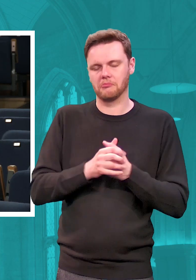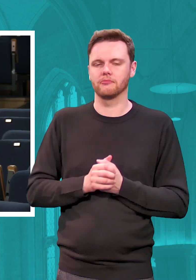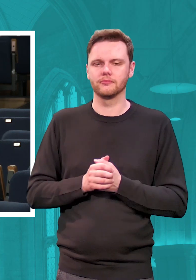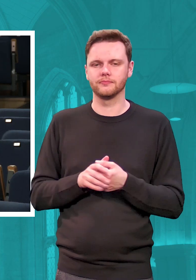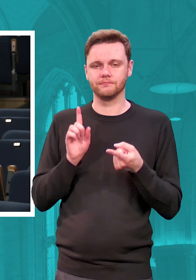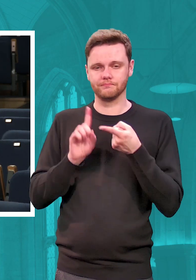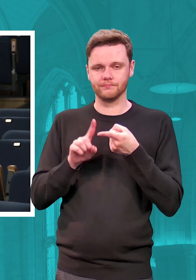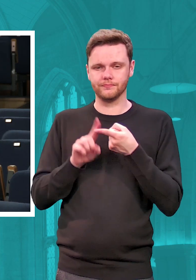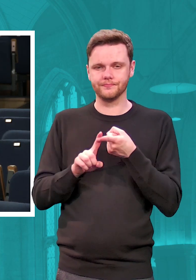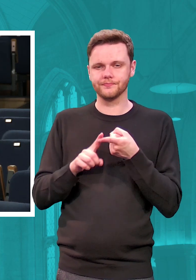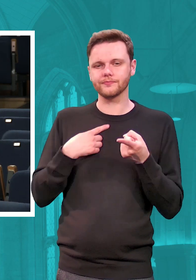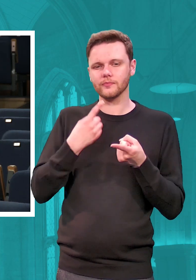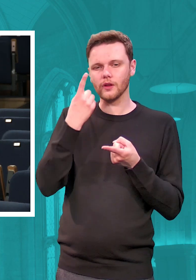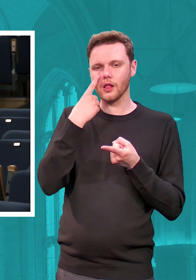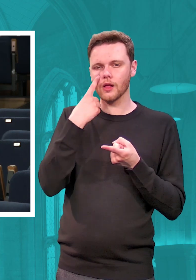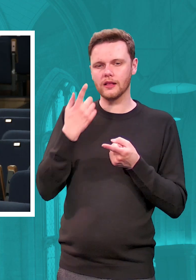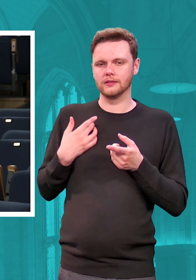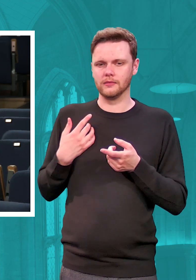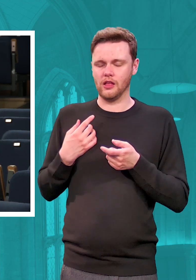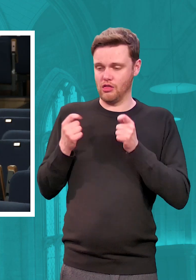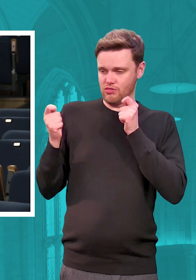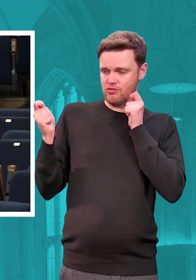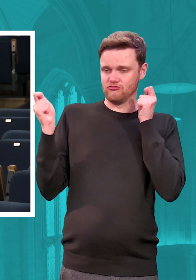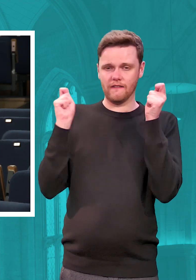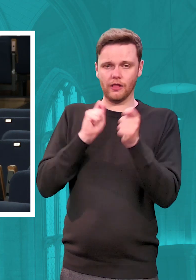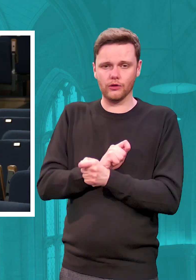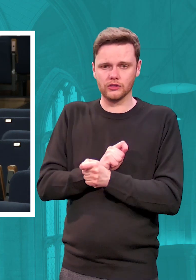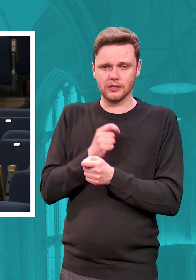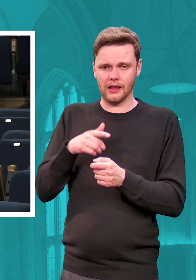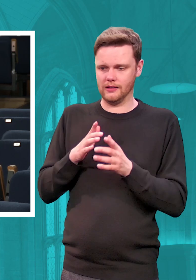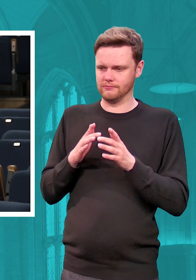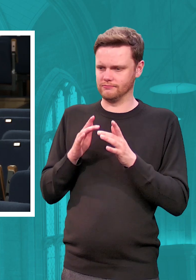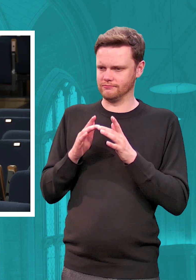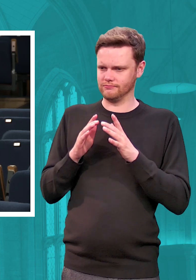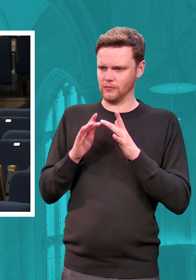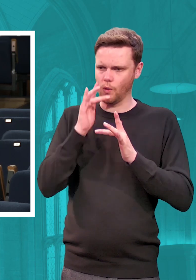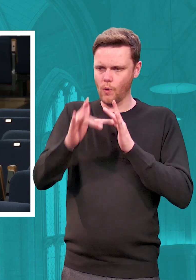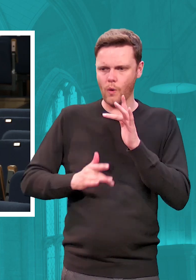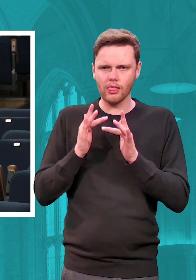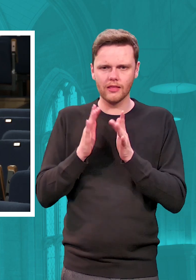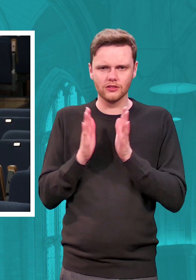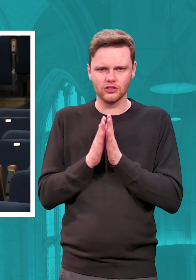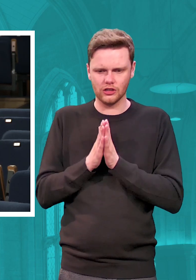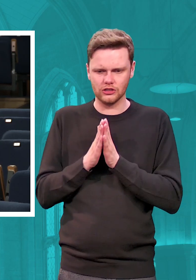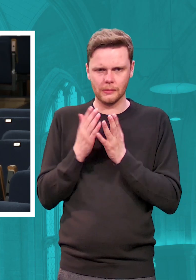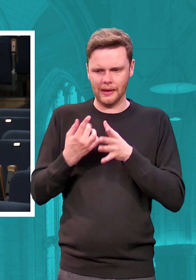The first is to look at the revolution in the presence of the church online that has happened over this past year.